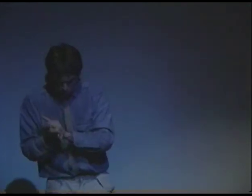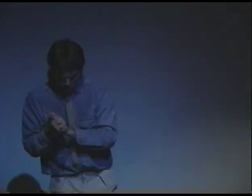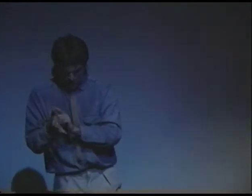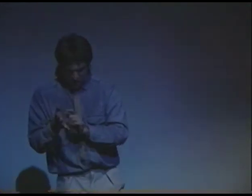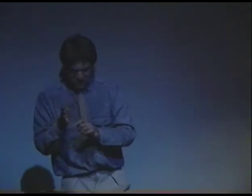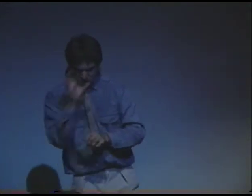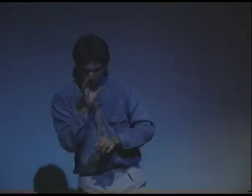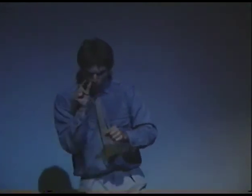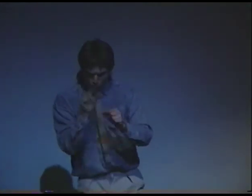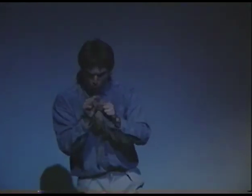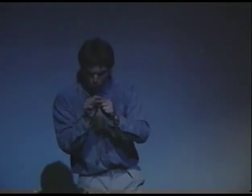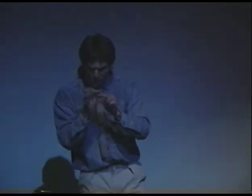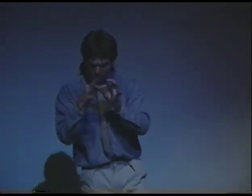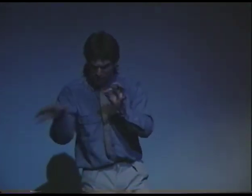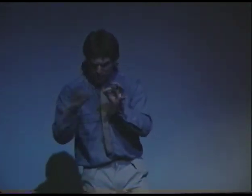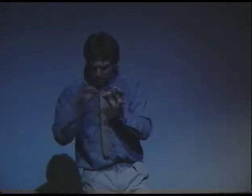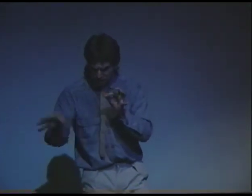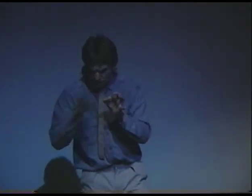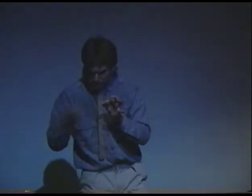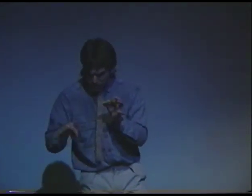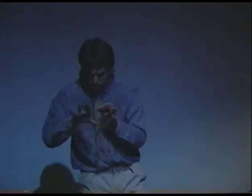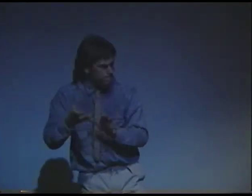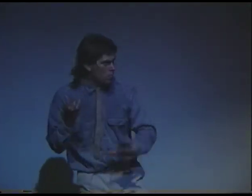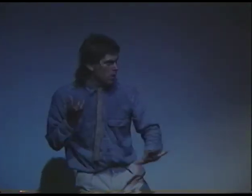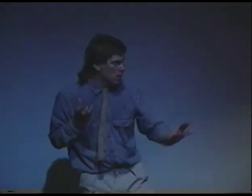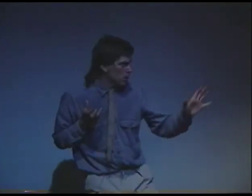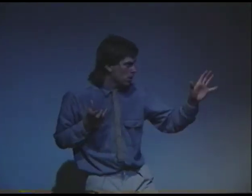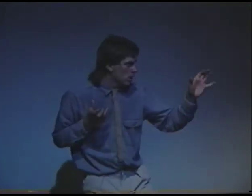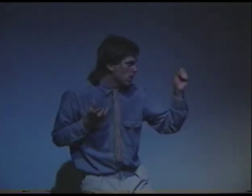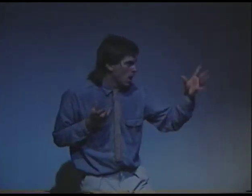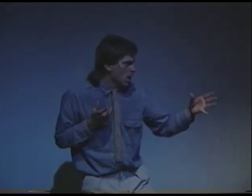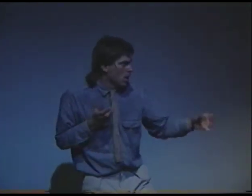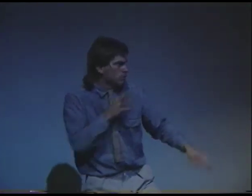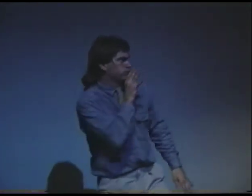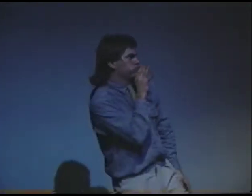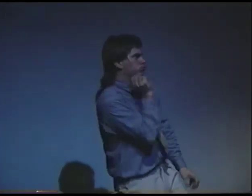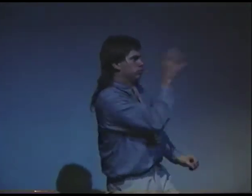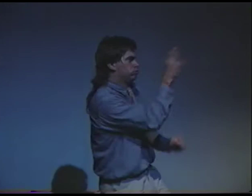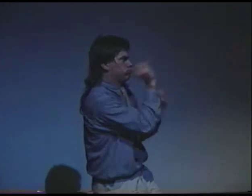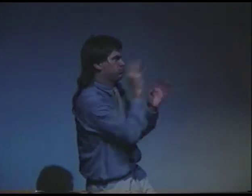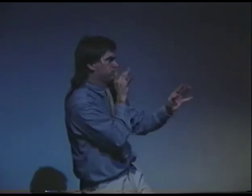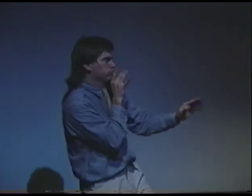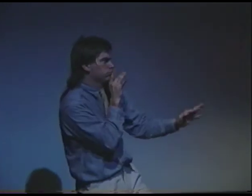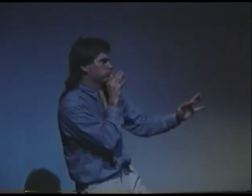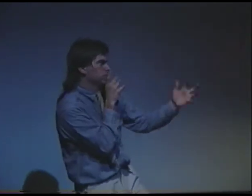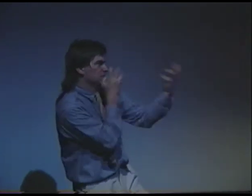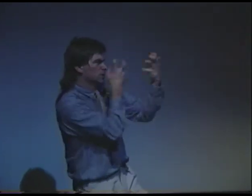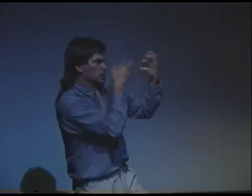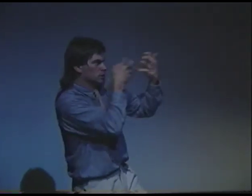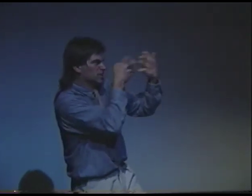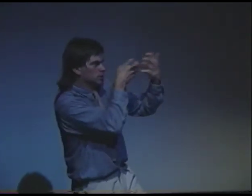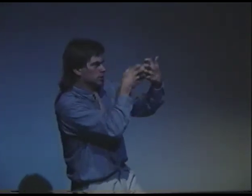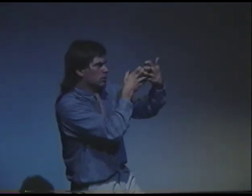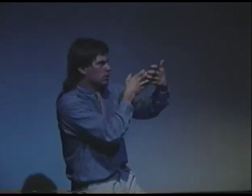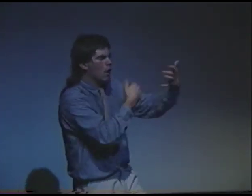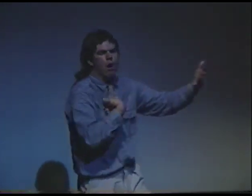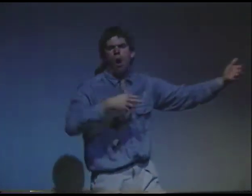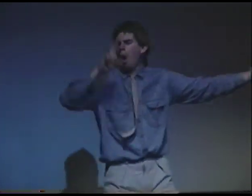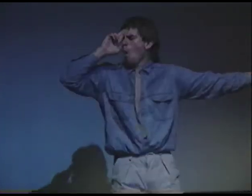and translate it in search for words and whole phrases and fit it right in, word for word,